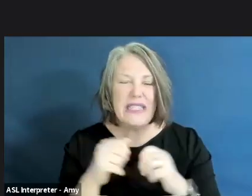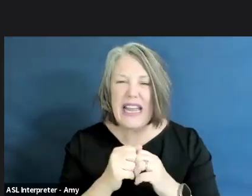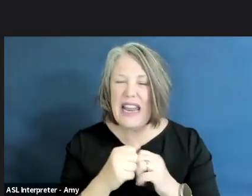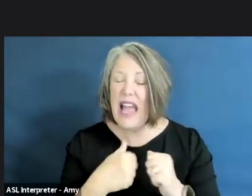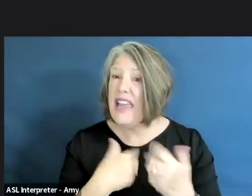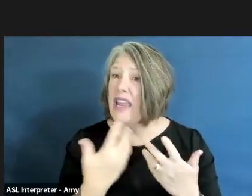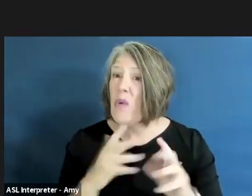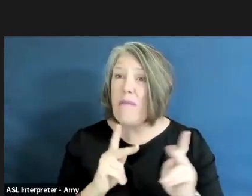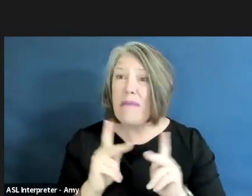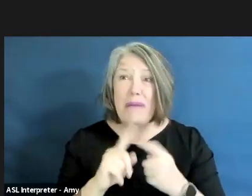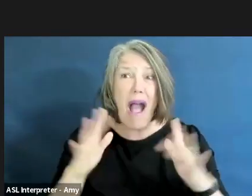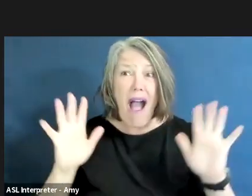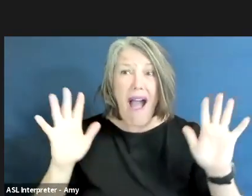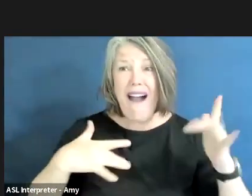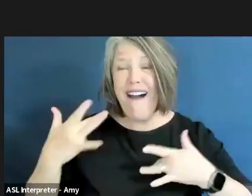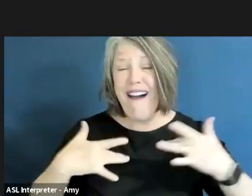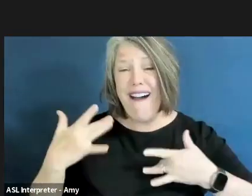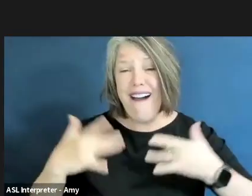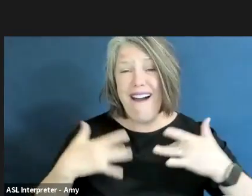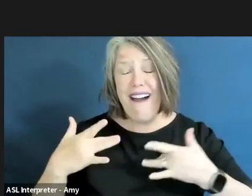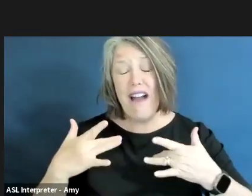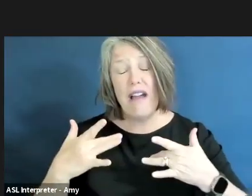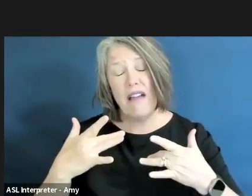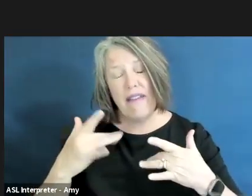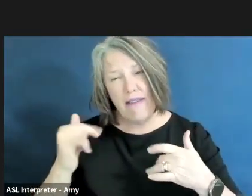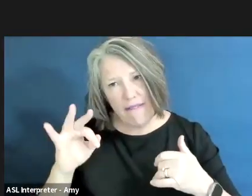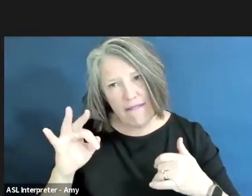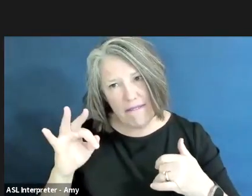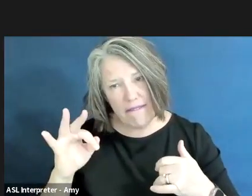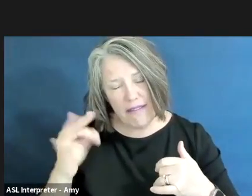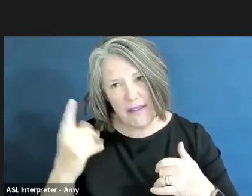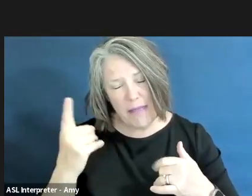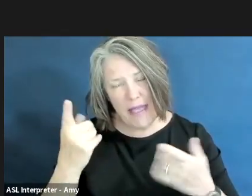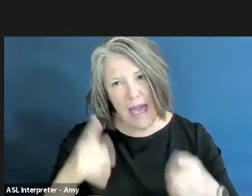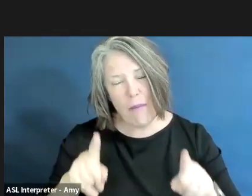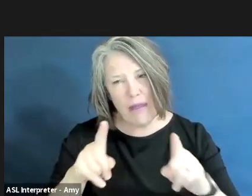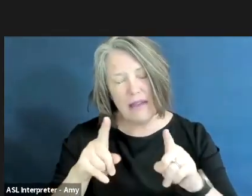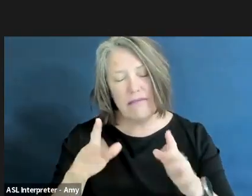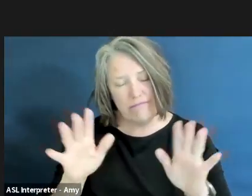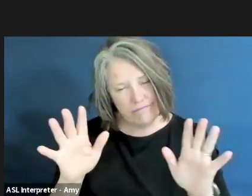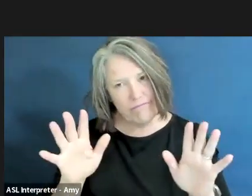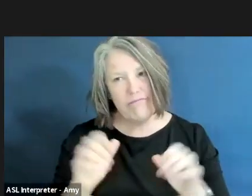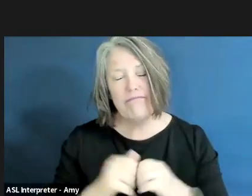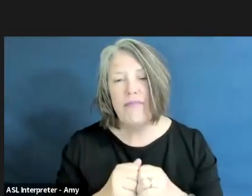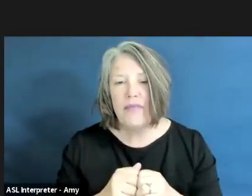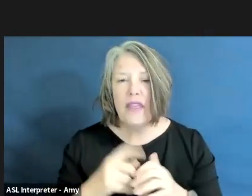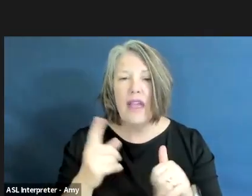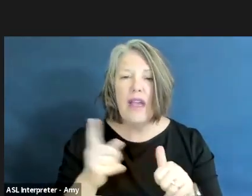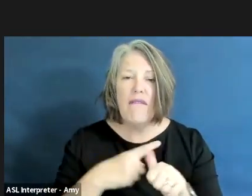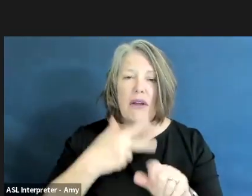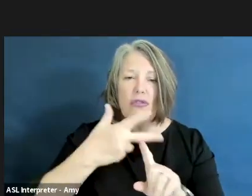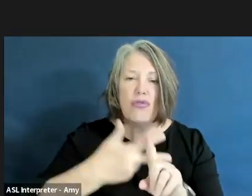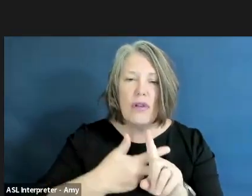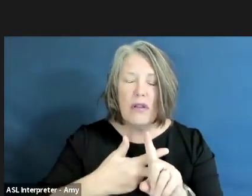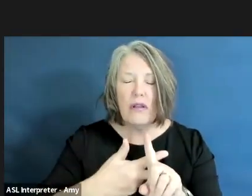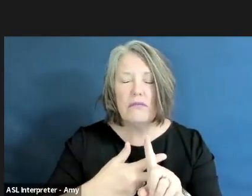up in case things went south. My first trimester was exhausting.